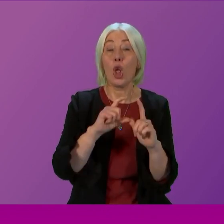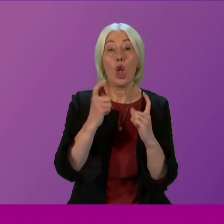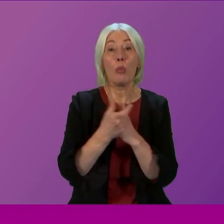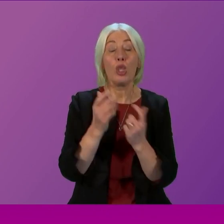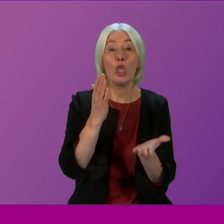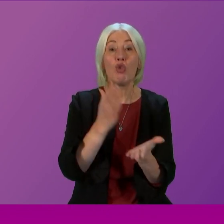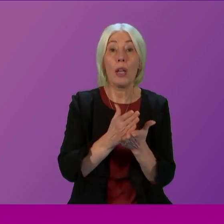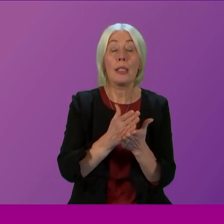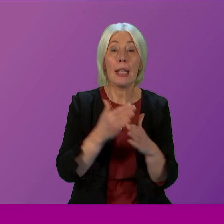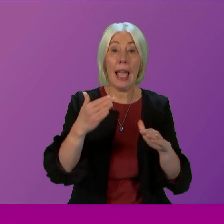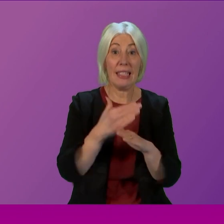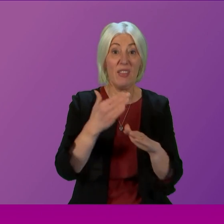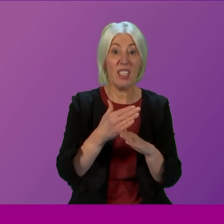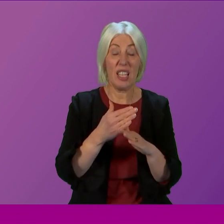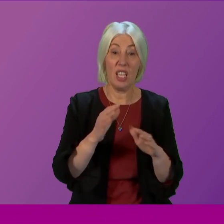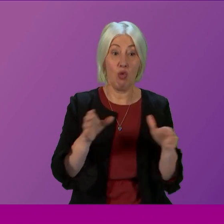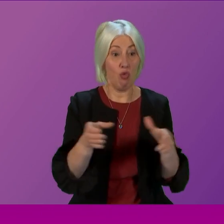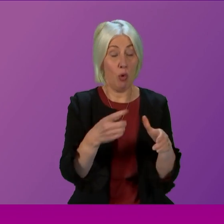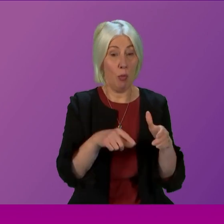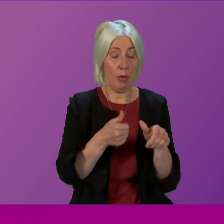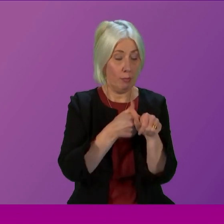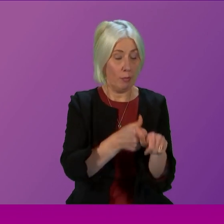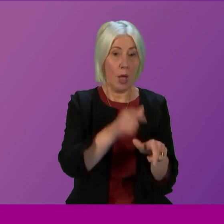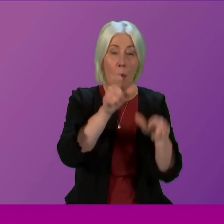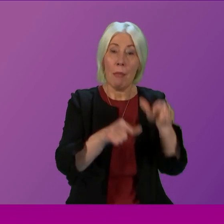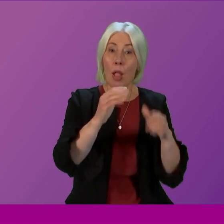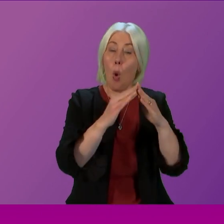activity” programme. Every day, the programme supports homeless people, refugees, asylum